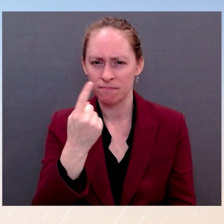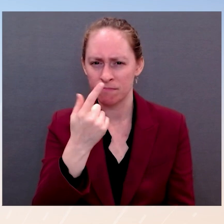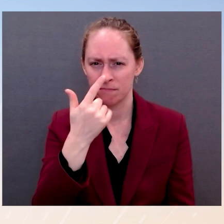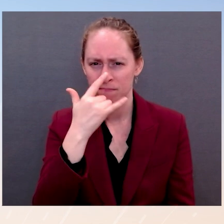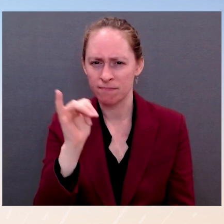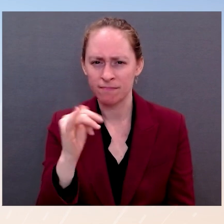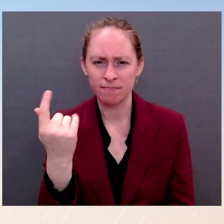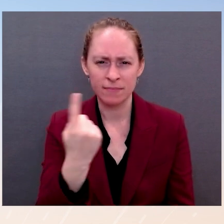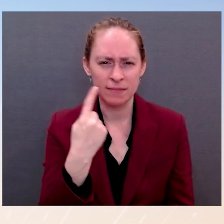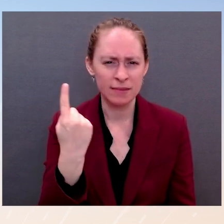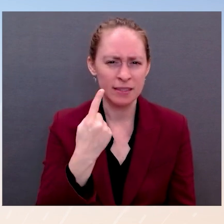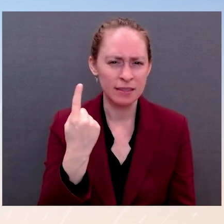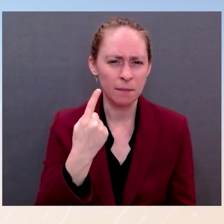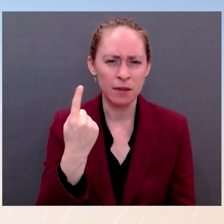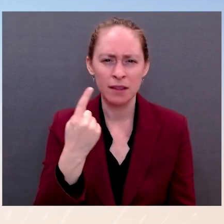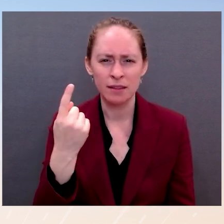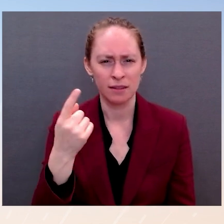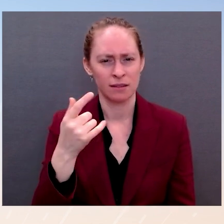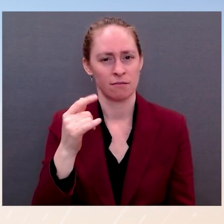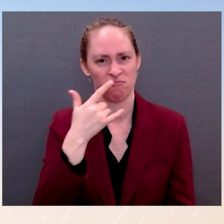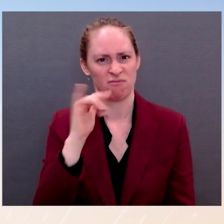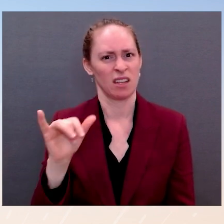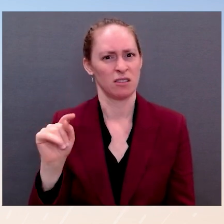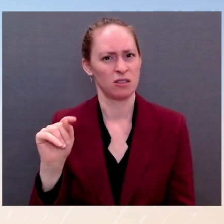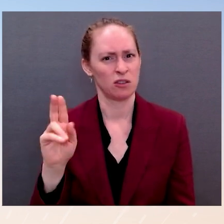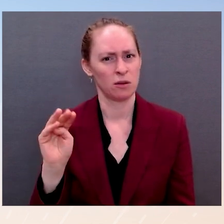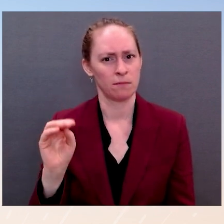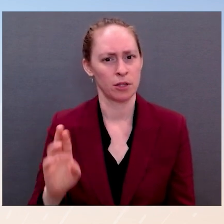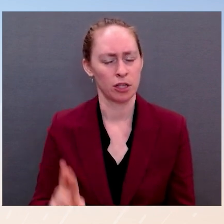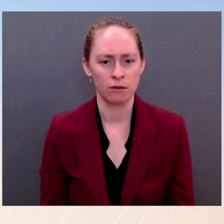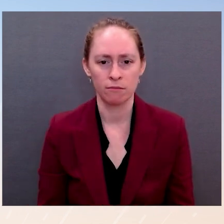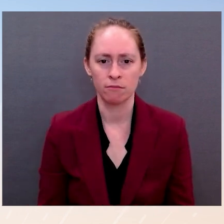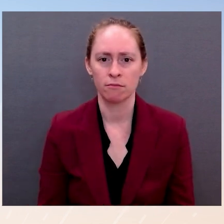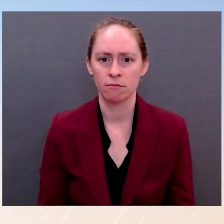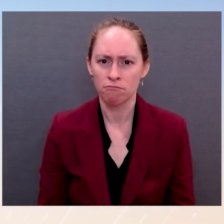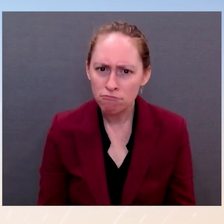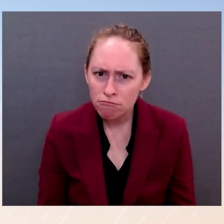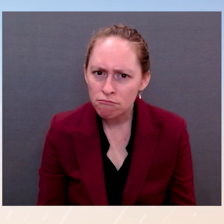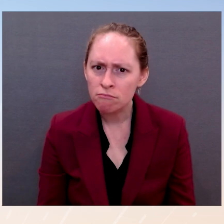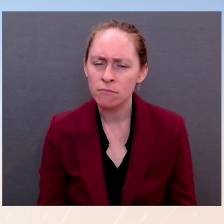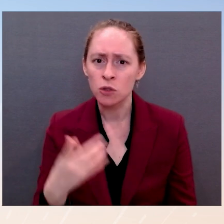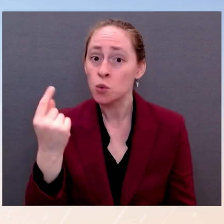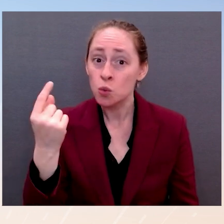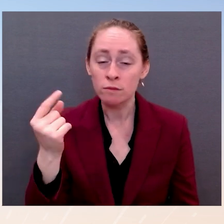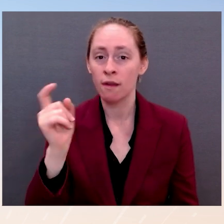there was some type of growth or tumor. So I went back in. They scoped me to take a closer look.